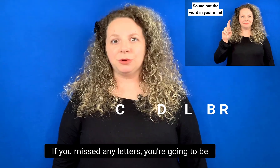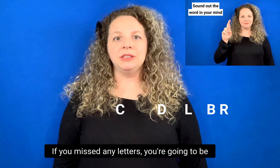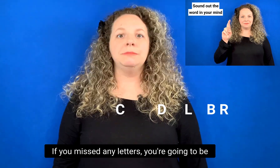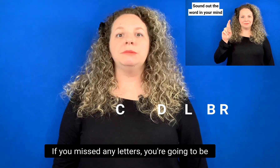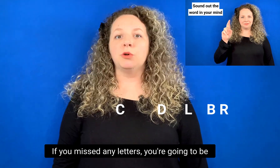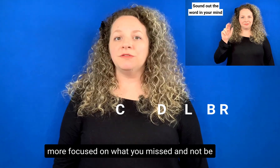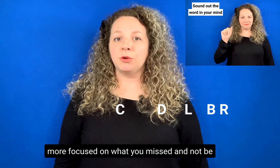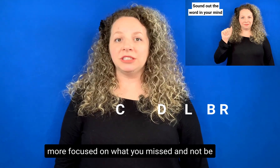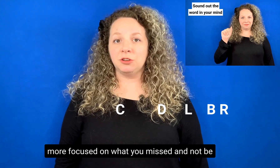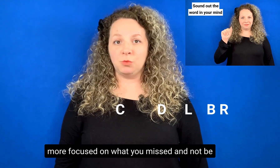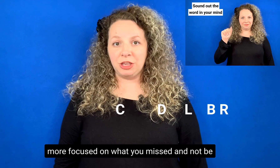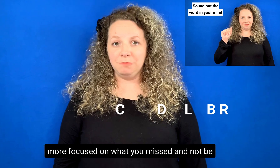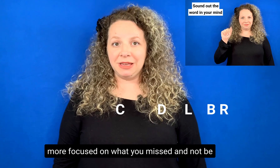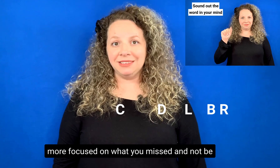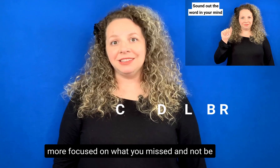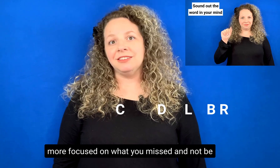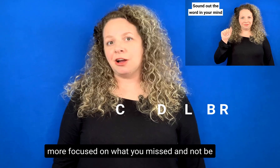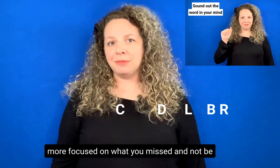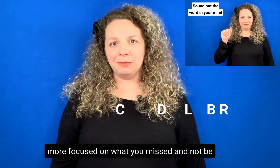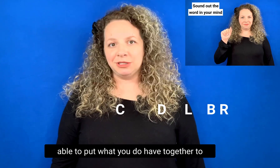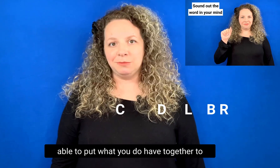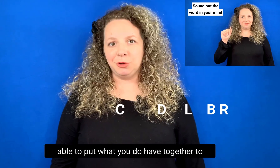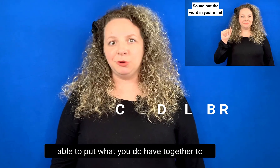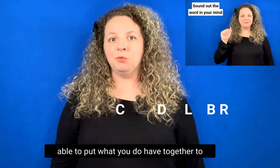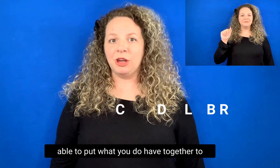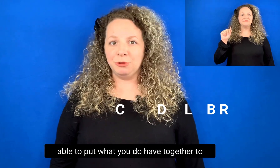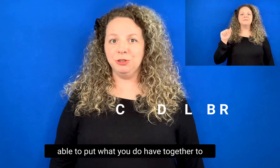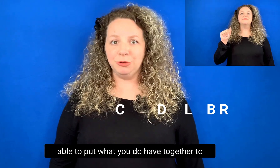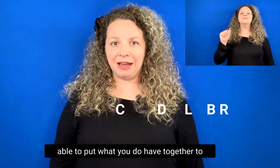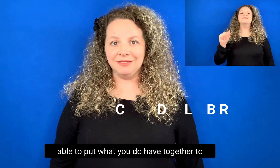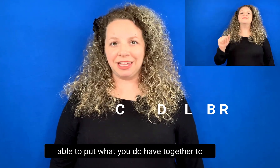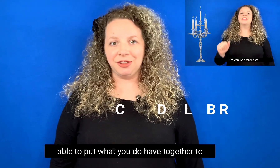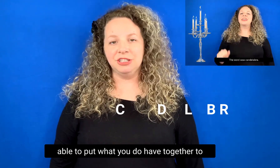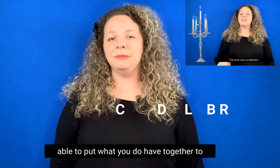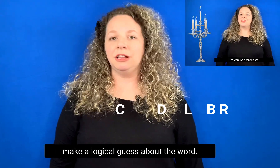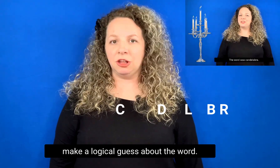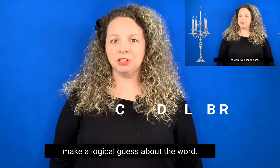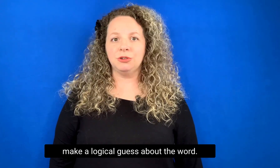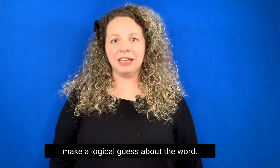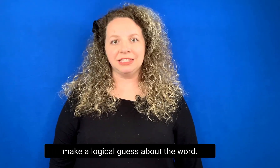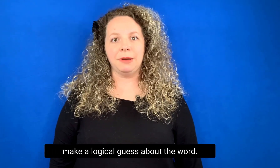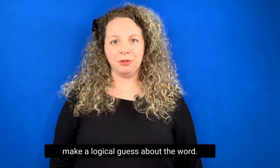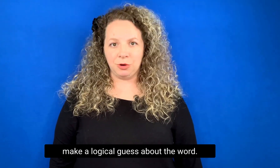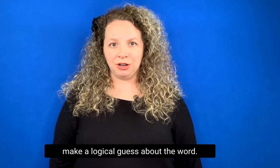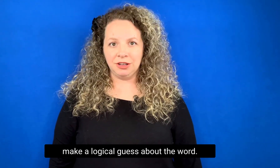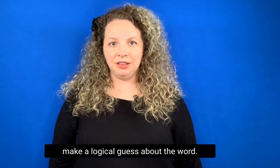you’re going to be more focused on what you missed and not be able to put what you do have together to make a logical guess about the word.